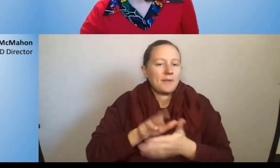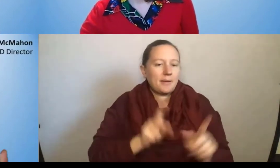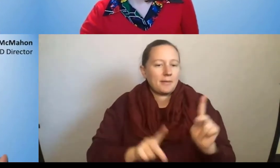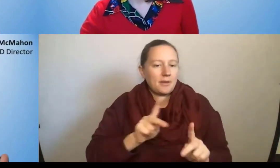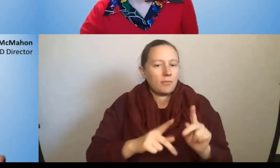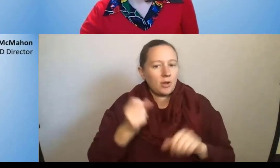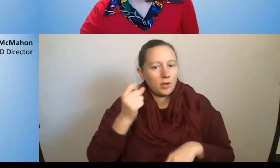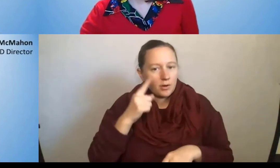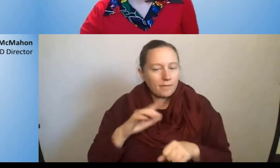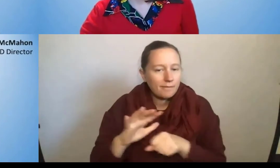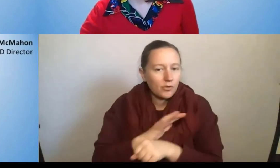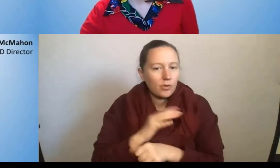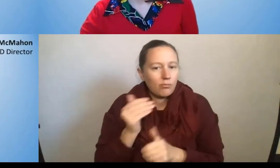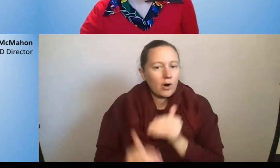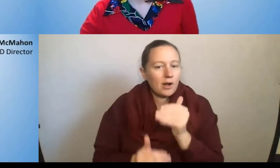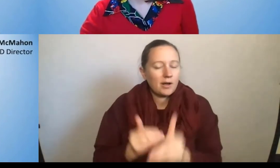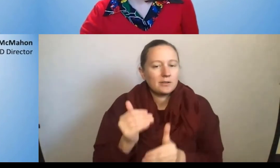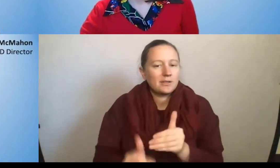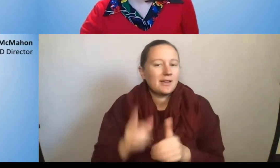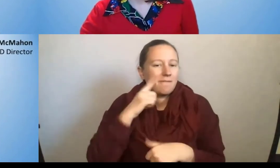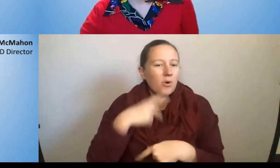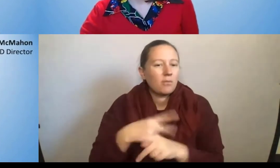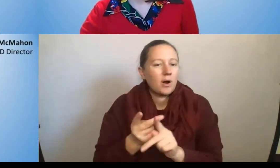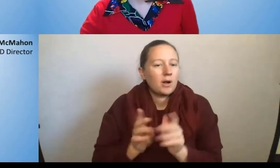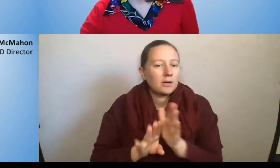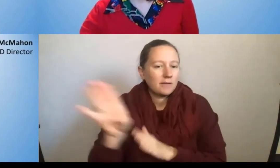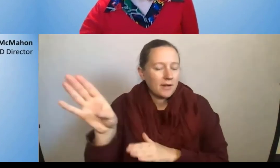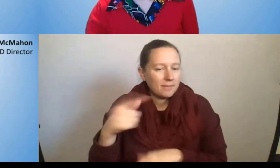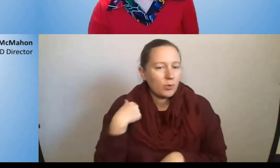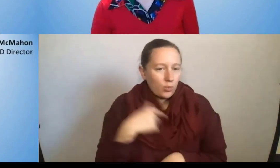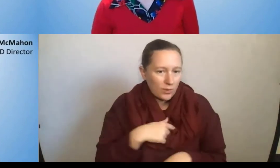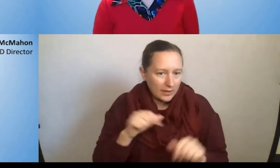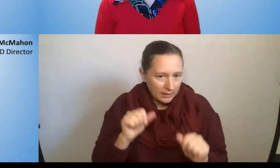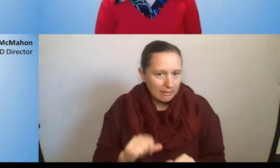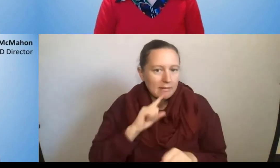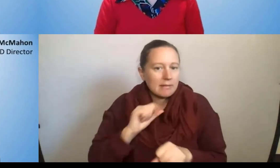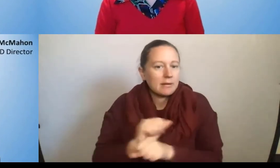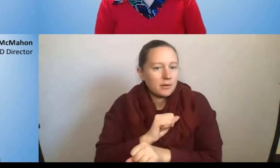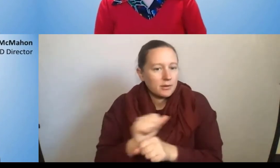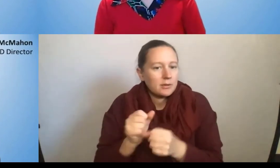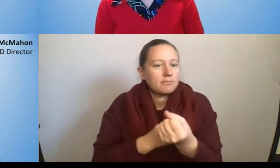all the steps of product development so that we can really help companies